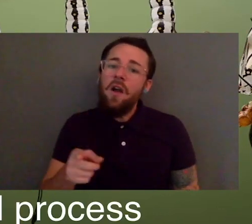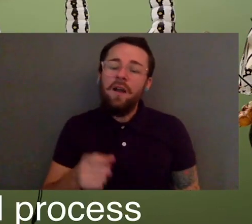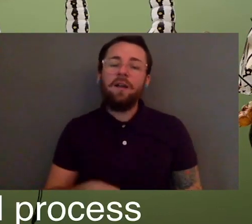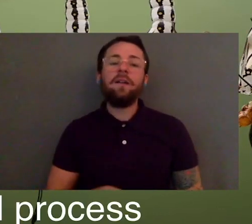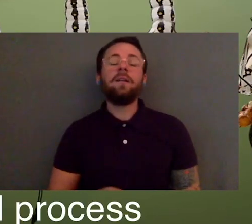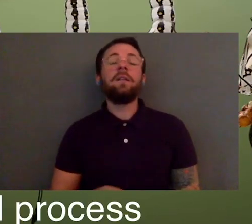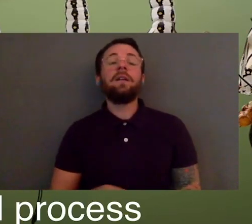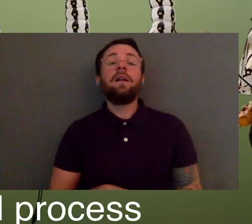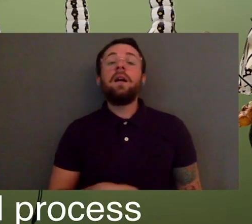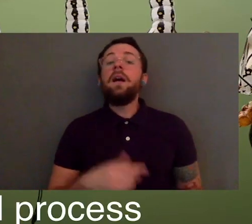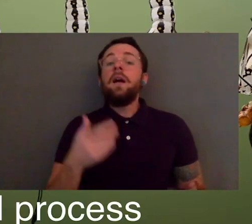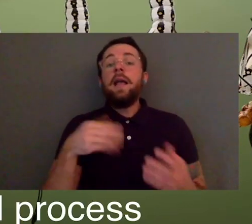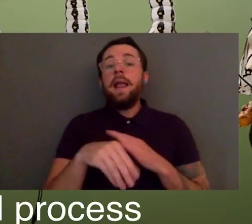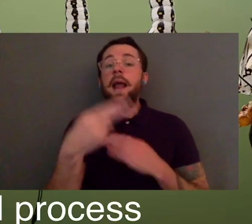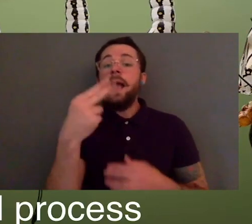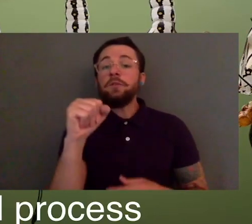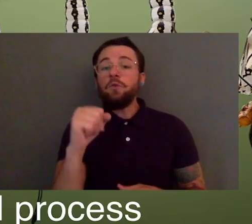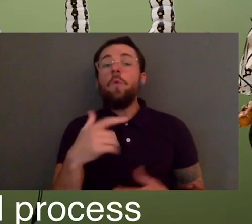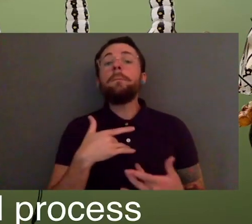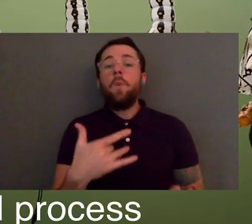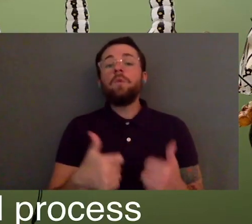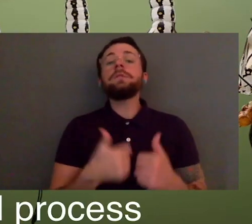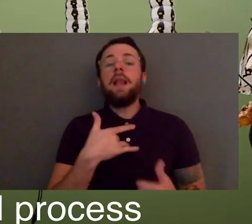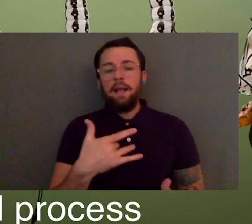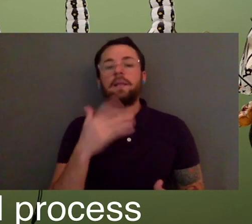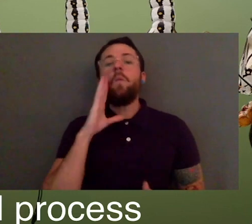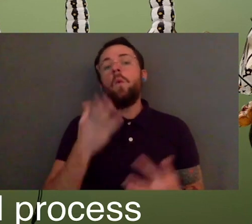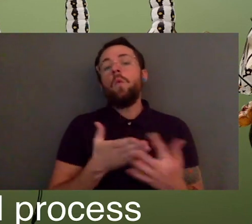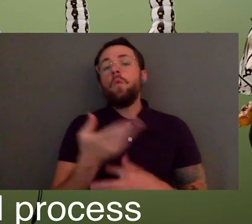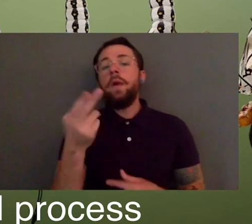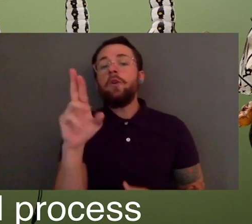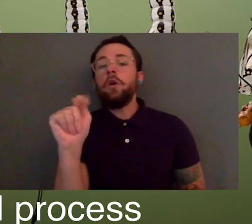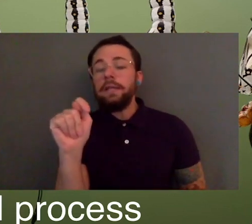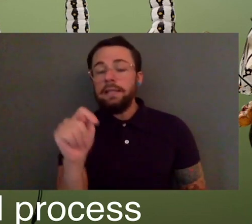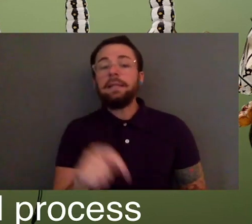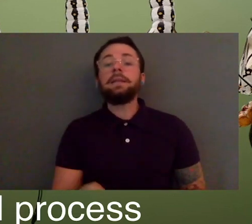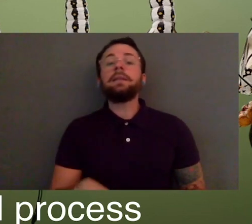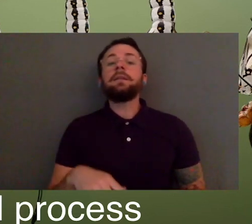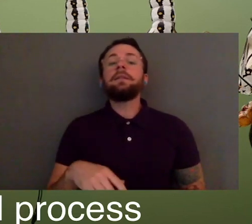They just want to be accepted for who they are.